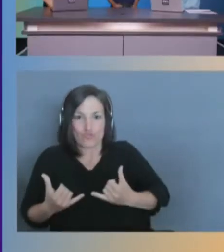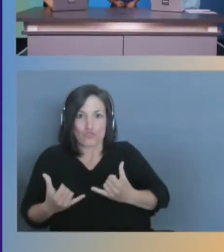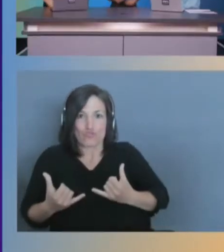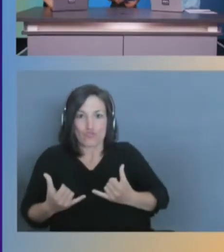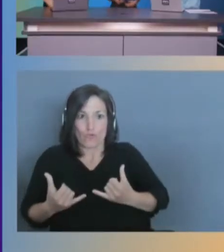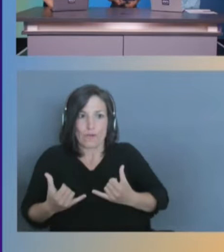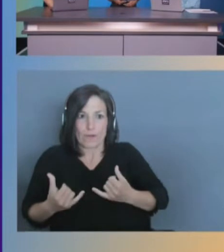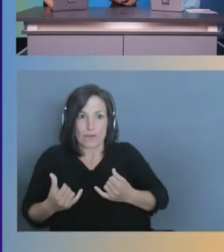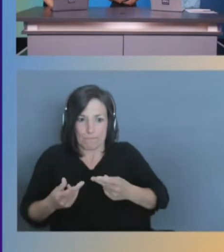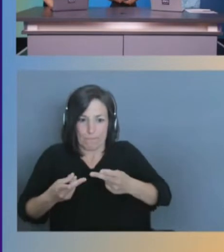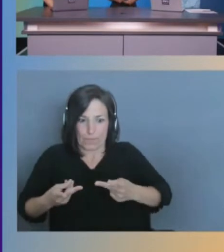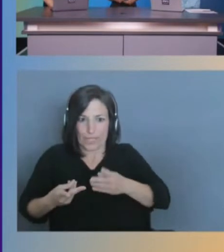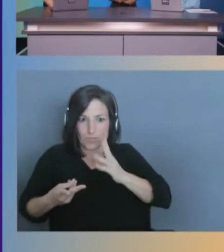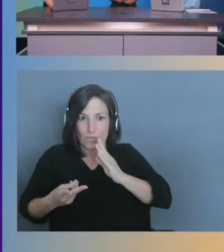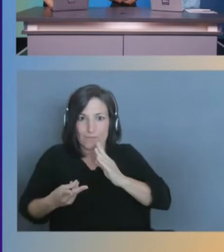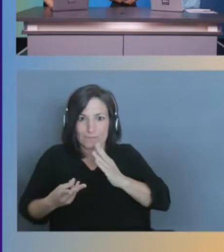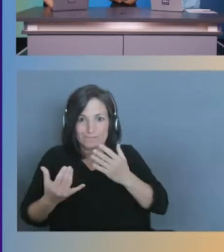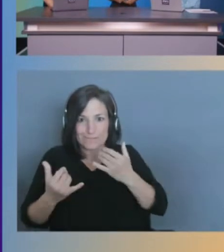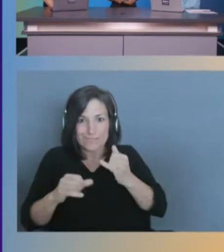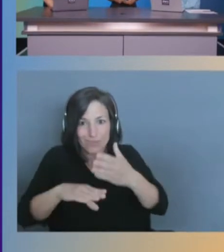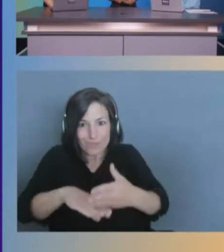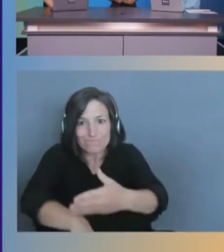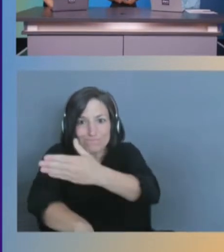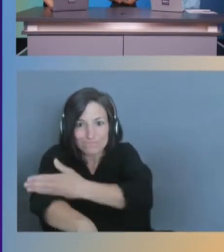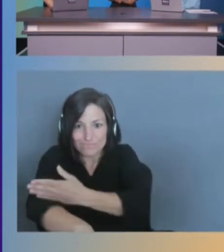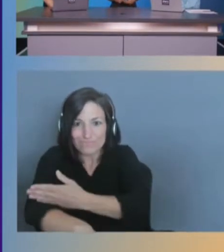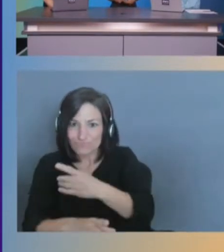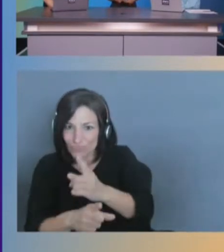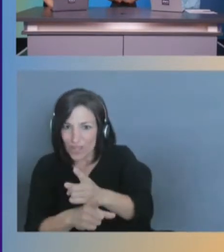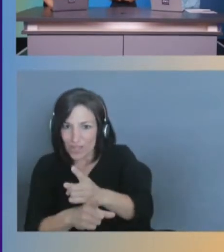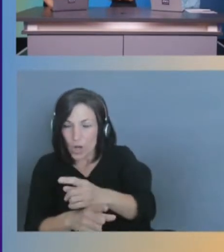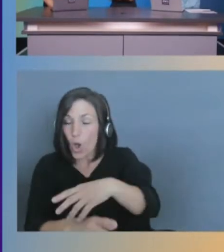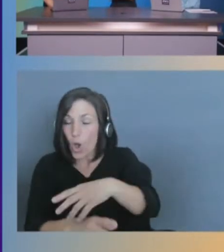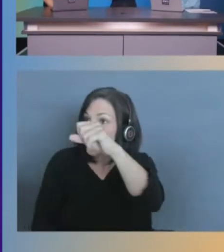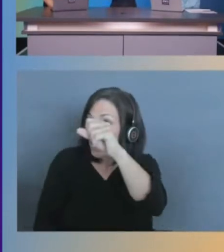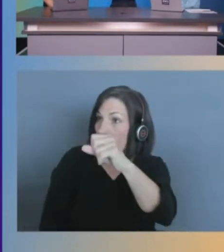These are the projects which are definitely helping